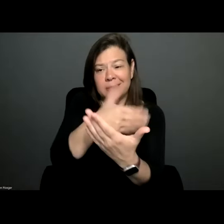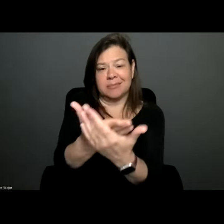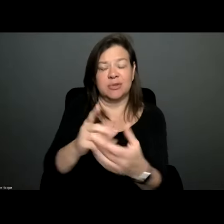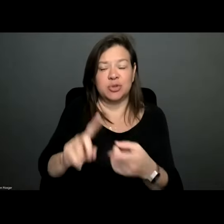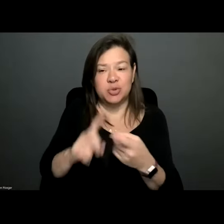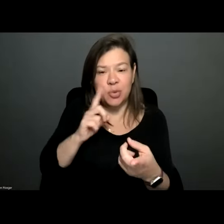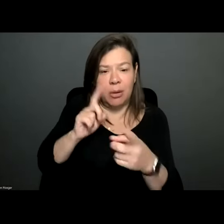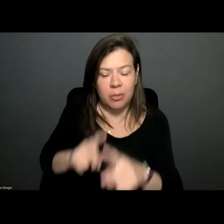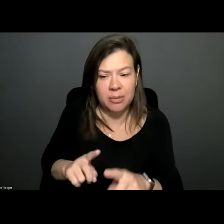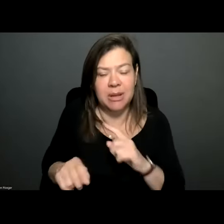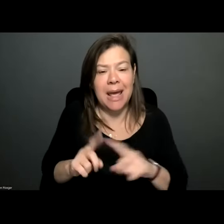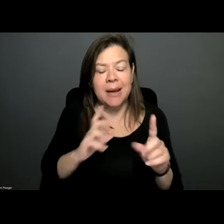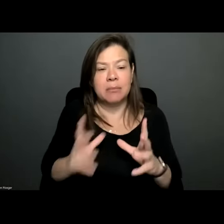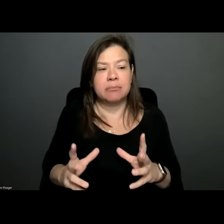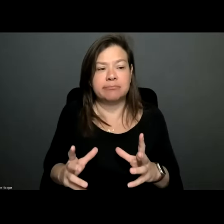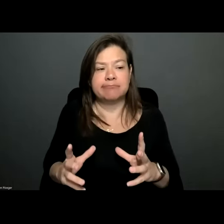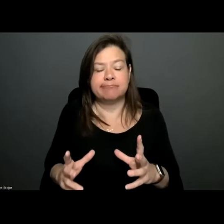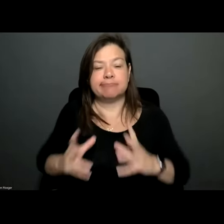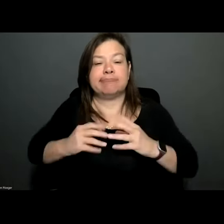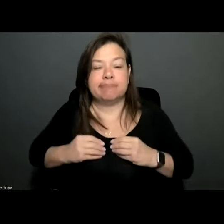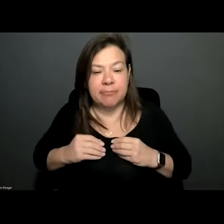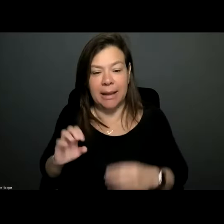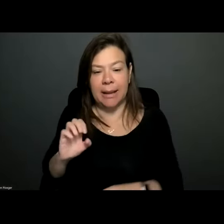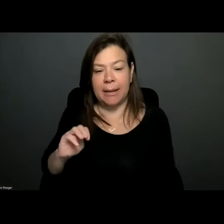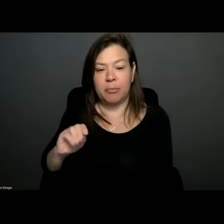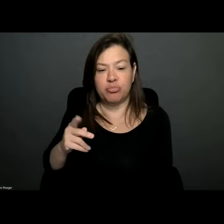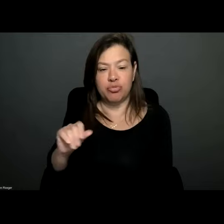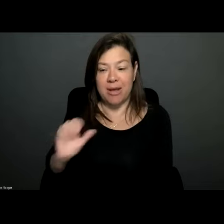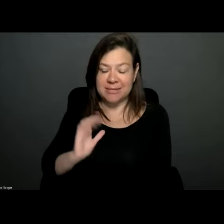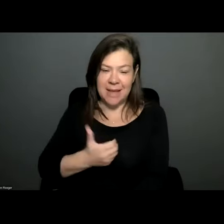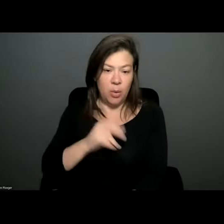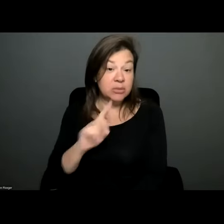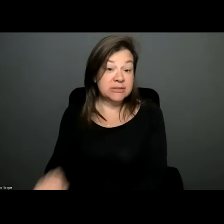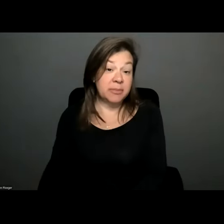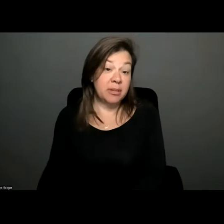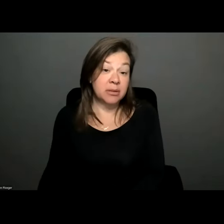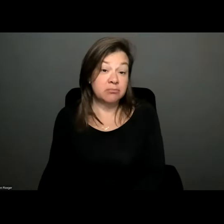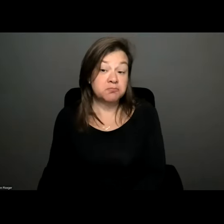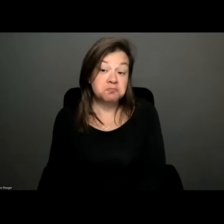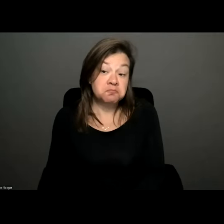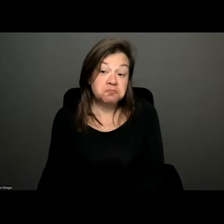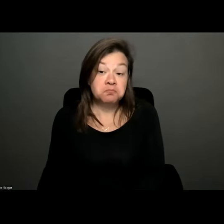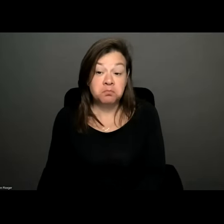and embracing our disability and really incorporating that